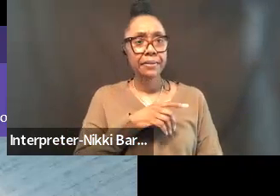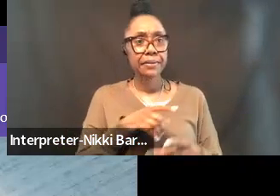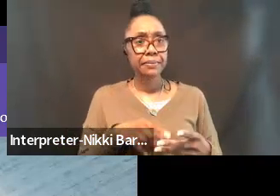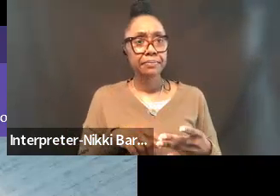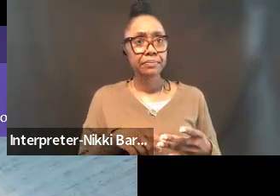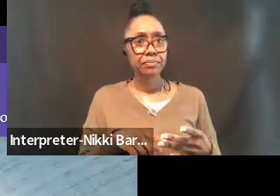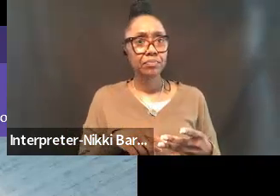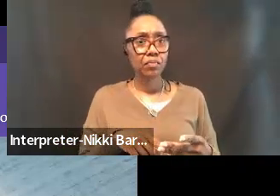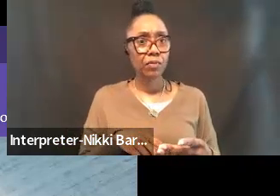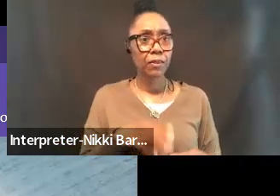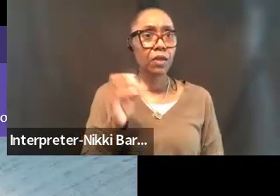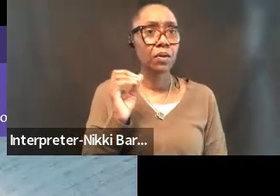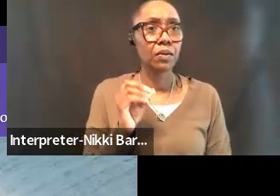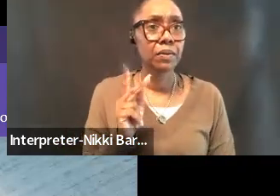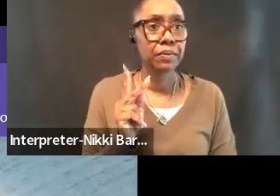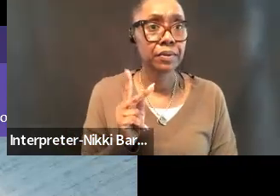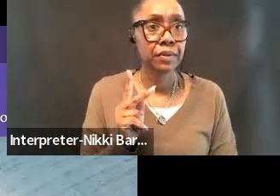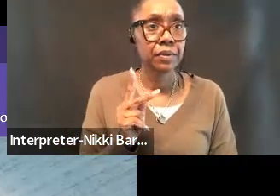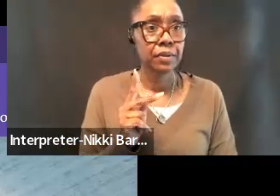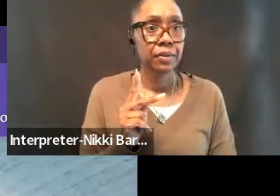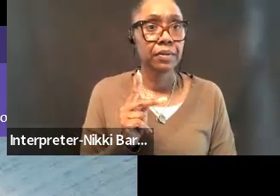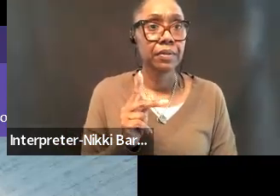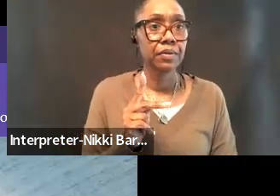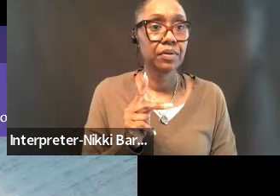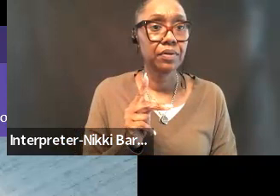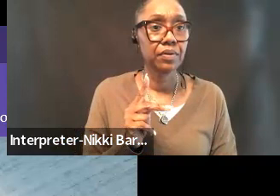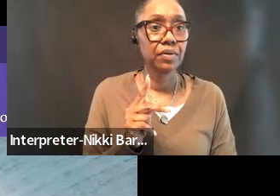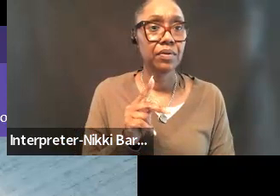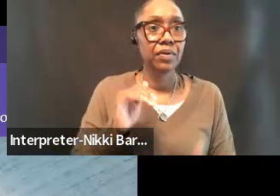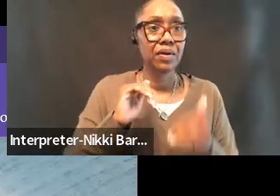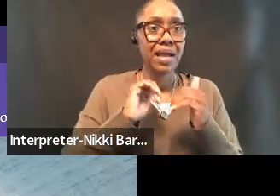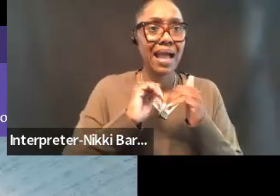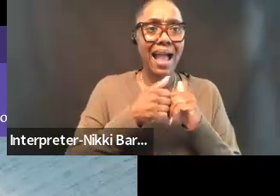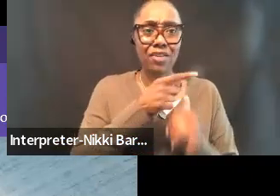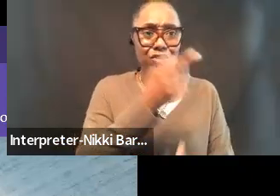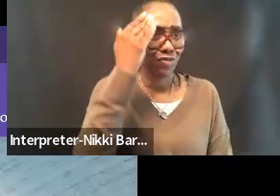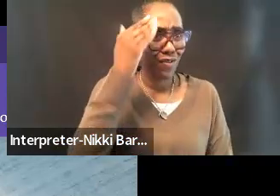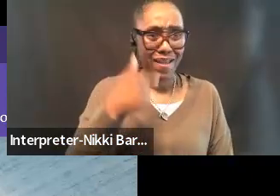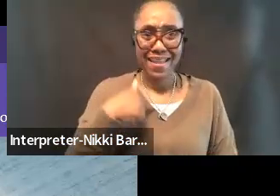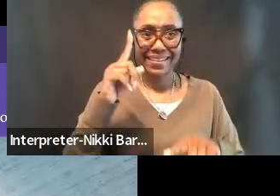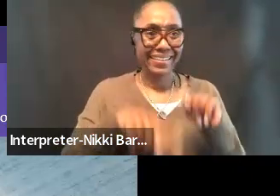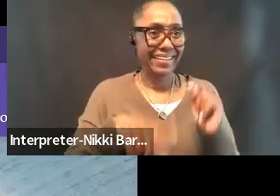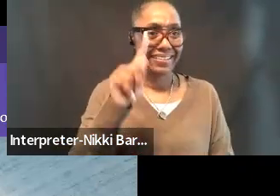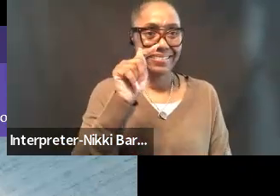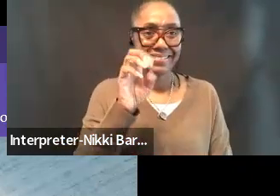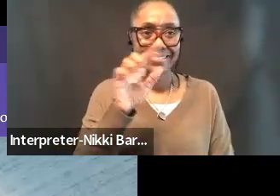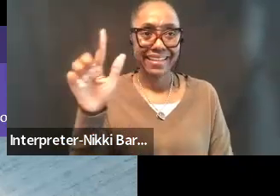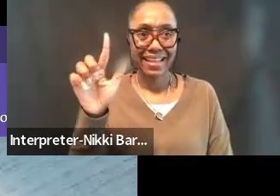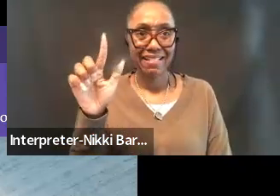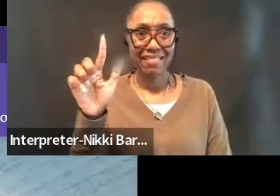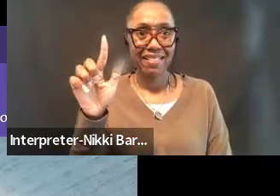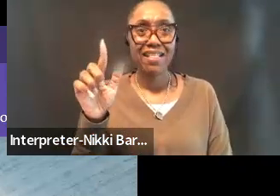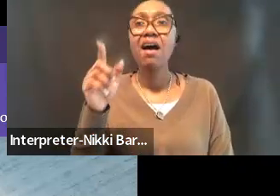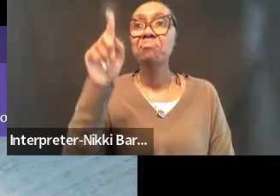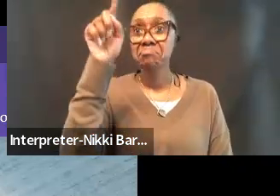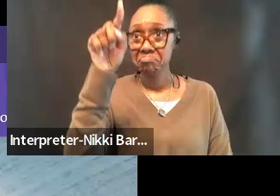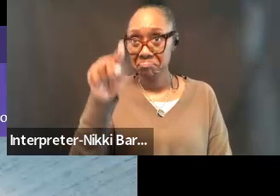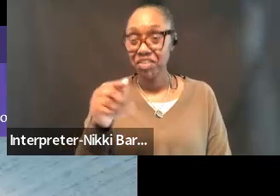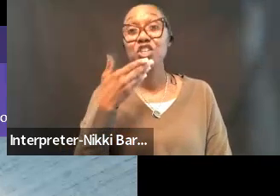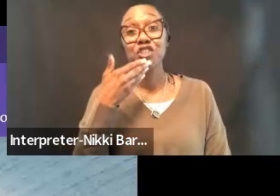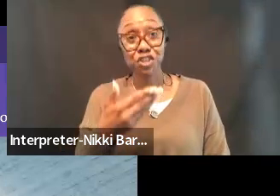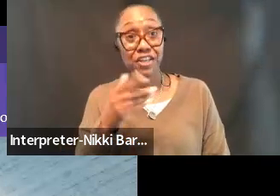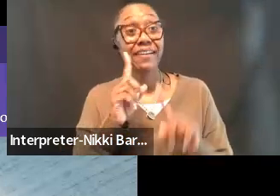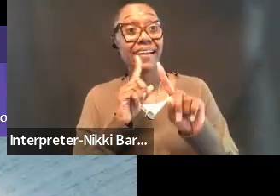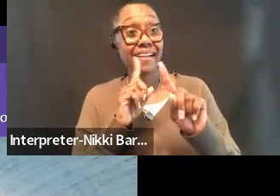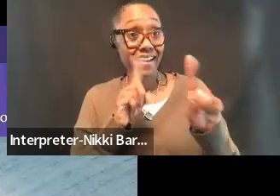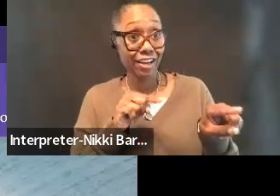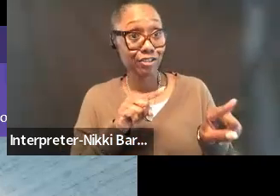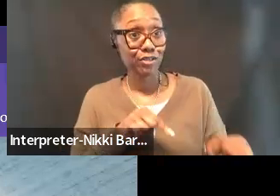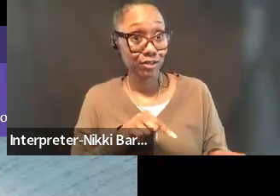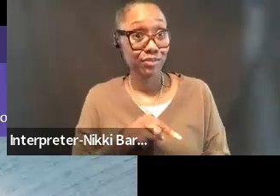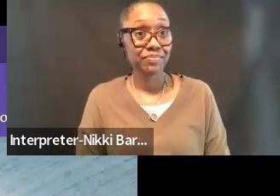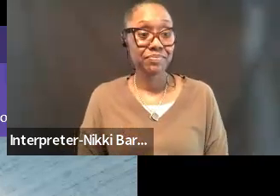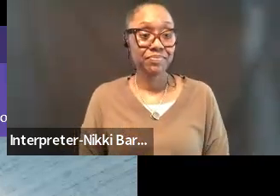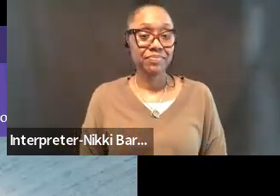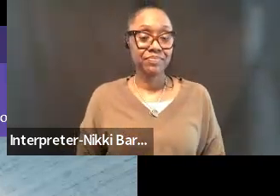Okay, let me. How would you even know someone said I cannot tell? Those are all great answers.